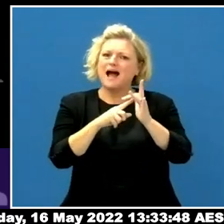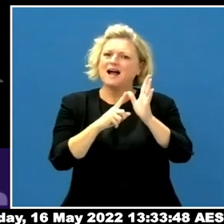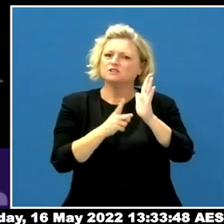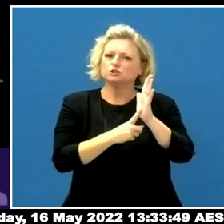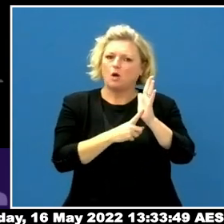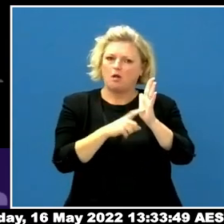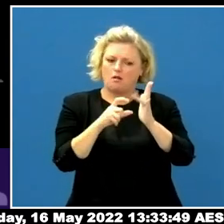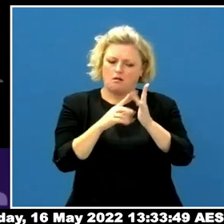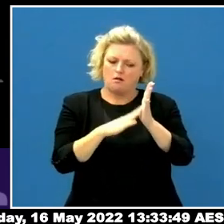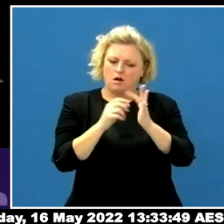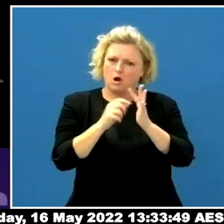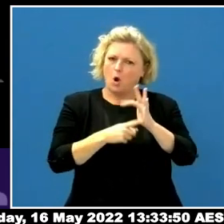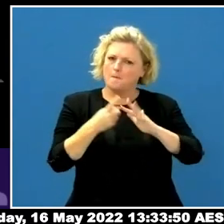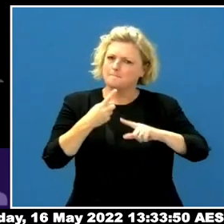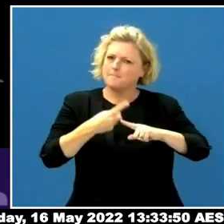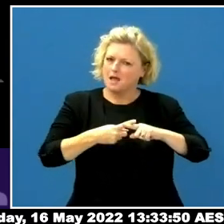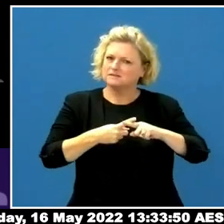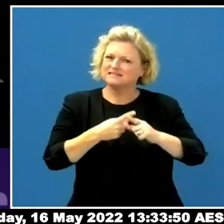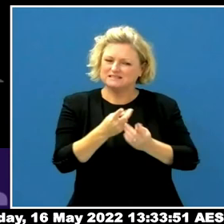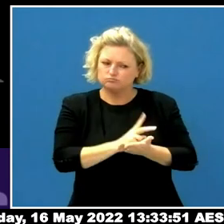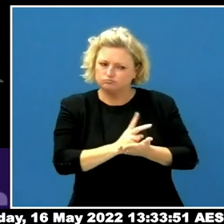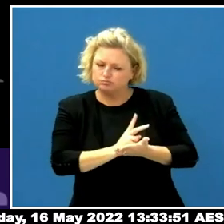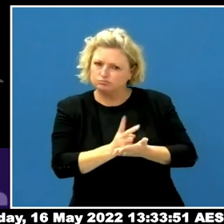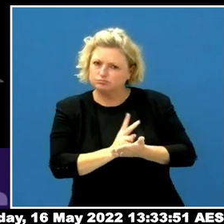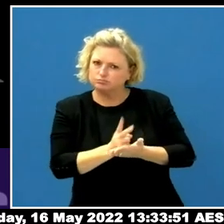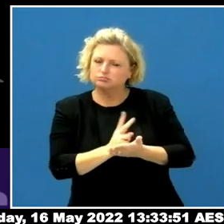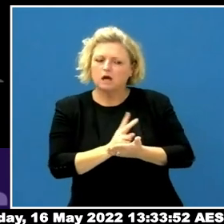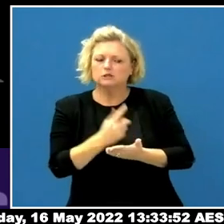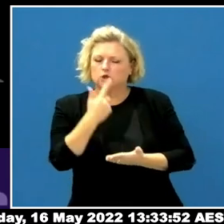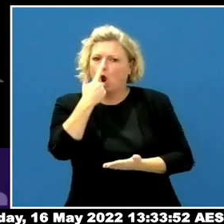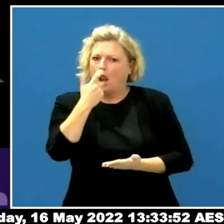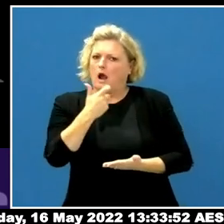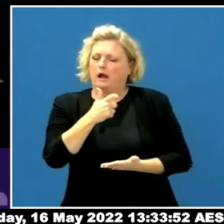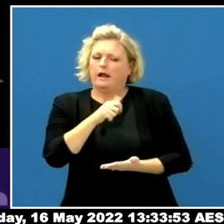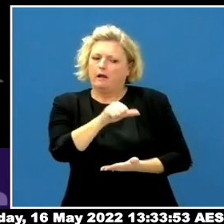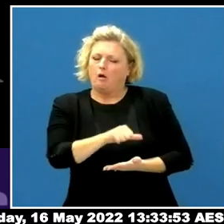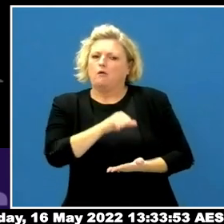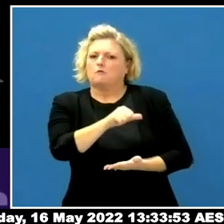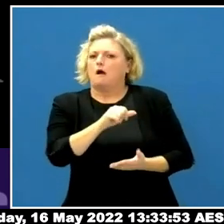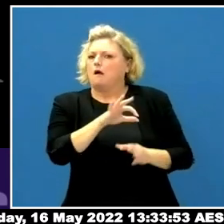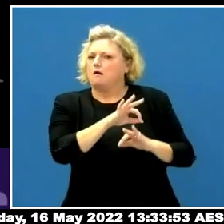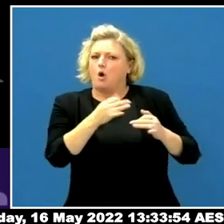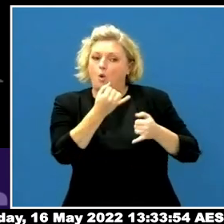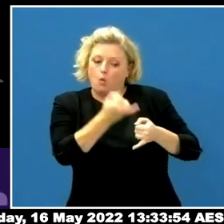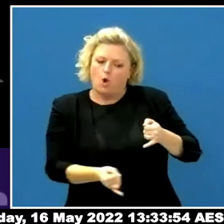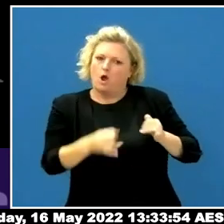more than they were when he was a lot younger. And there's been Epilepsy plans for those that support him?